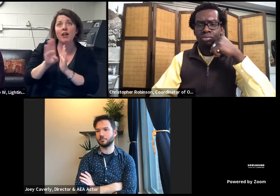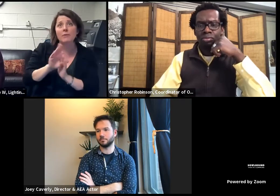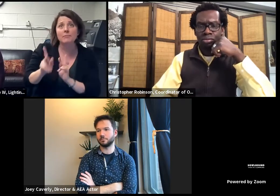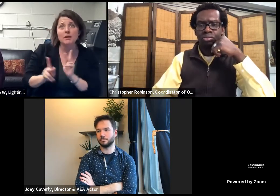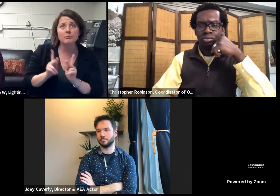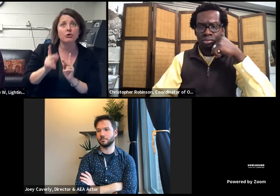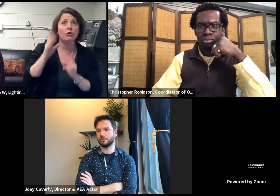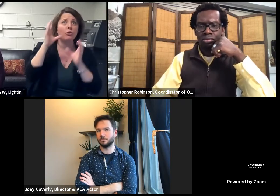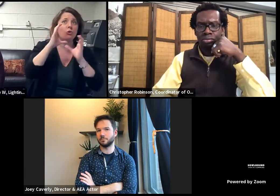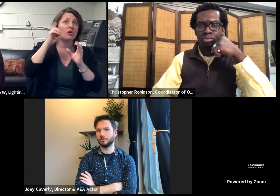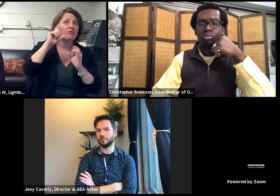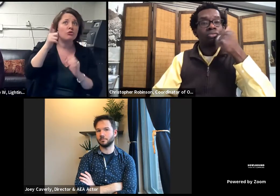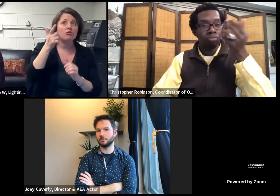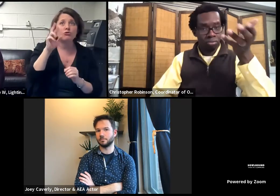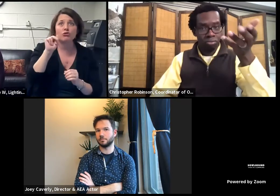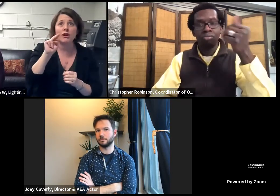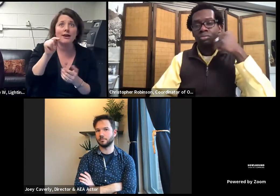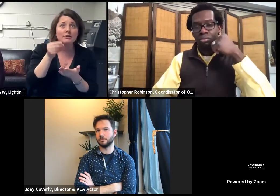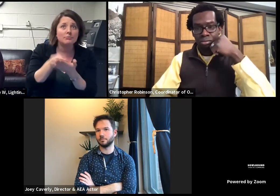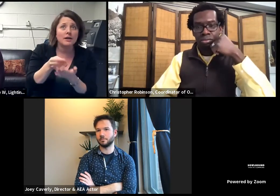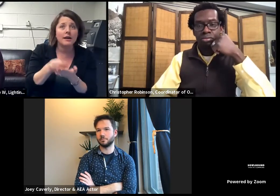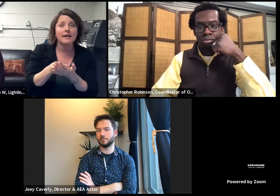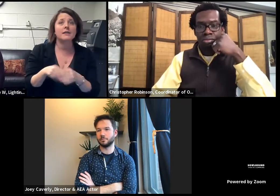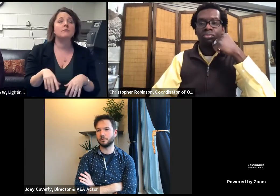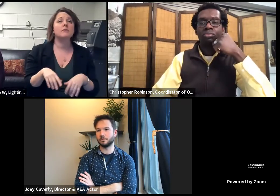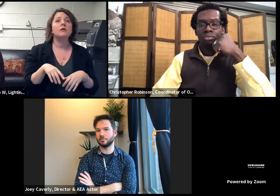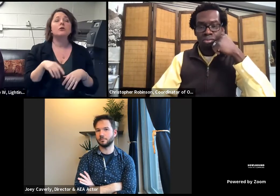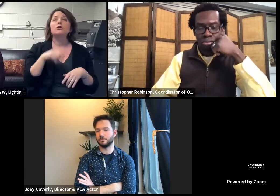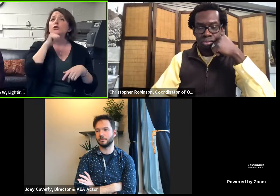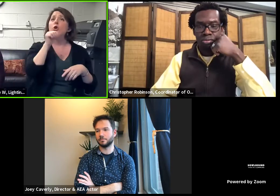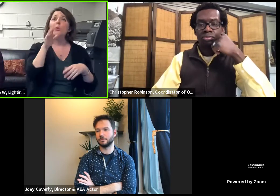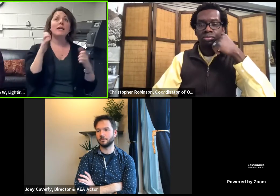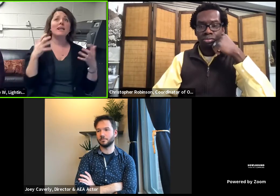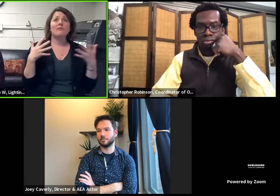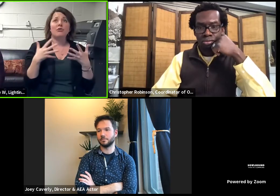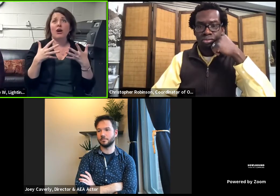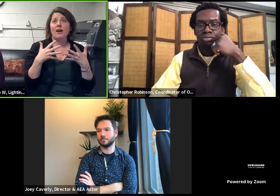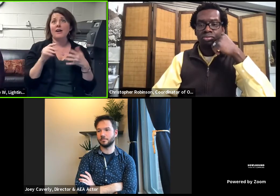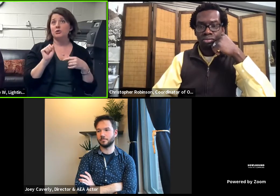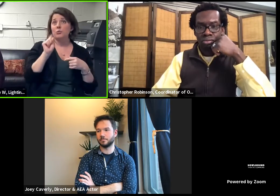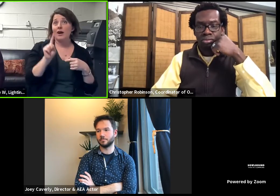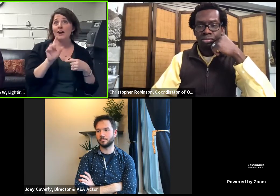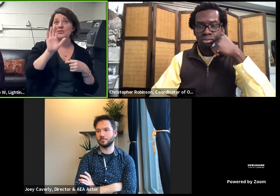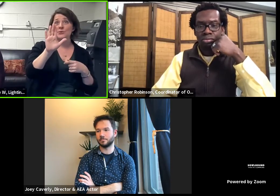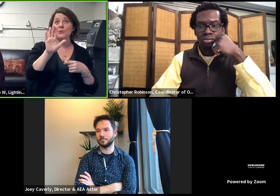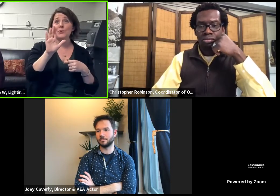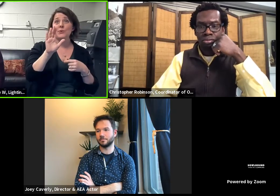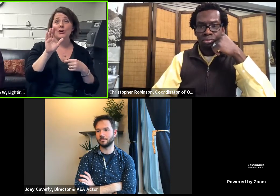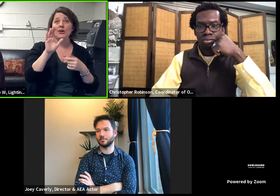Write some grants. Start doing budget planning and everything far in advance.